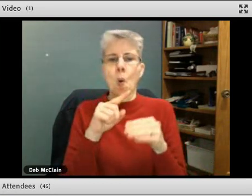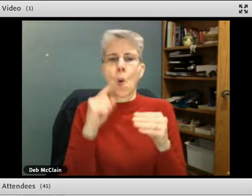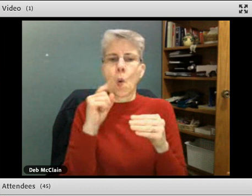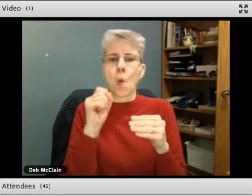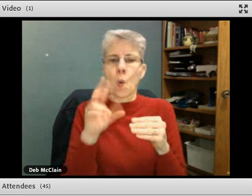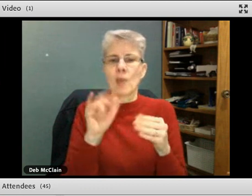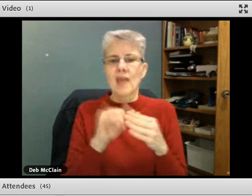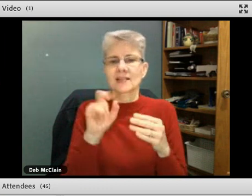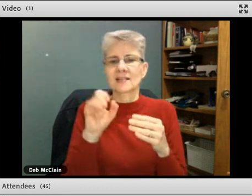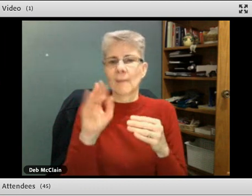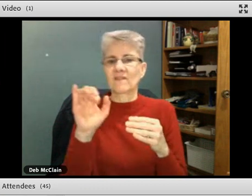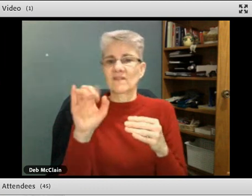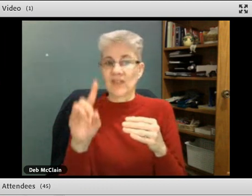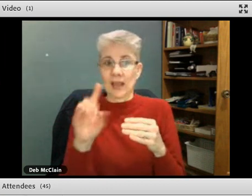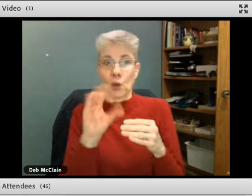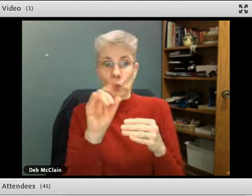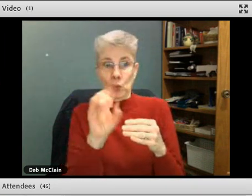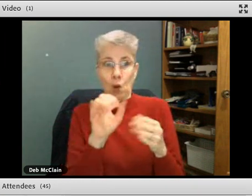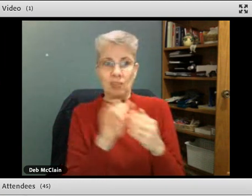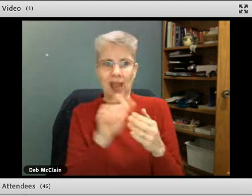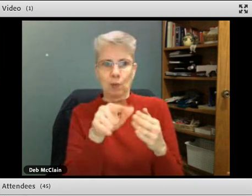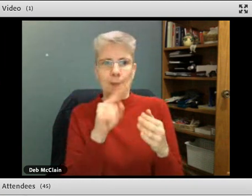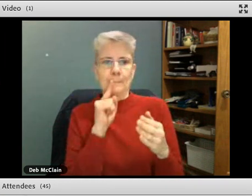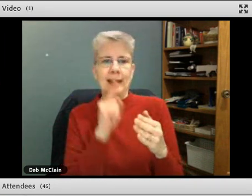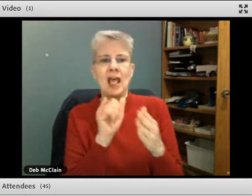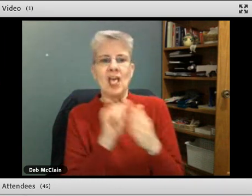This is the delimiter D, for instance, or the subfield D.